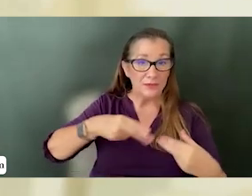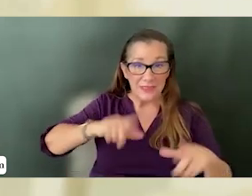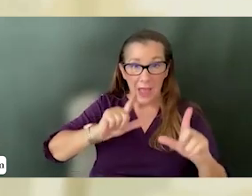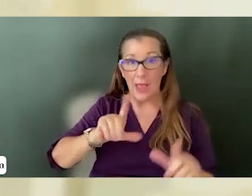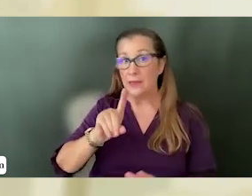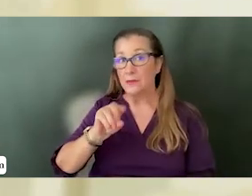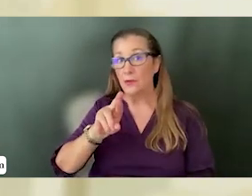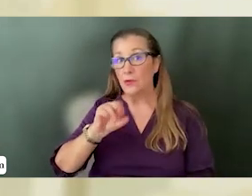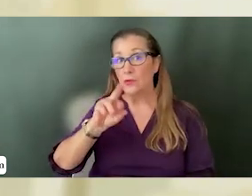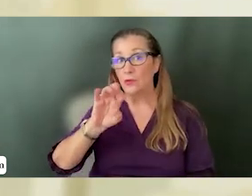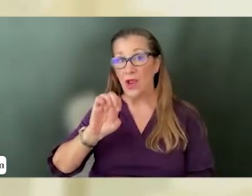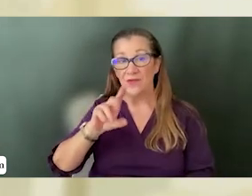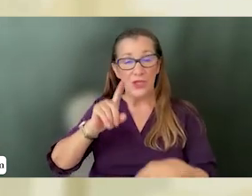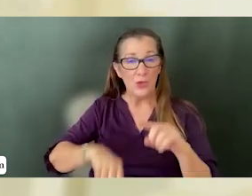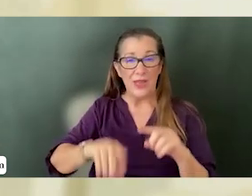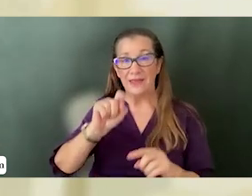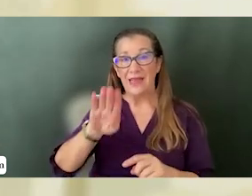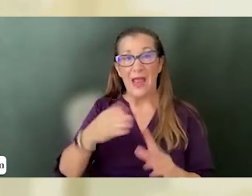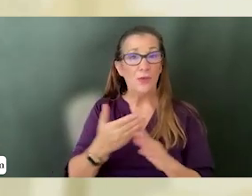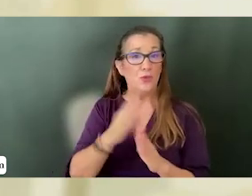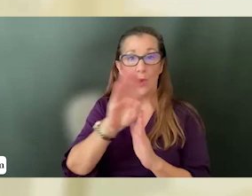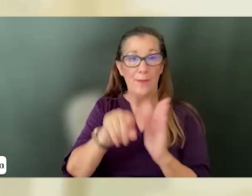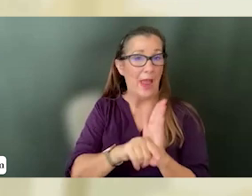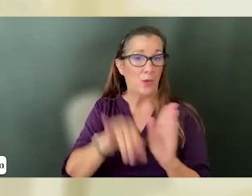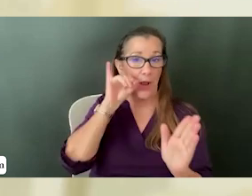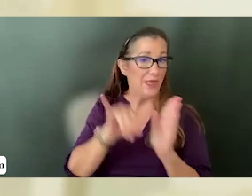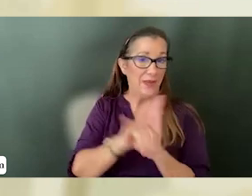You can't tab through a background image. It's just the background.